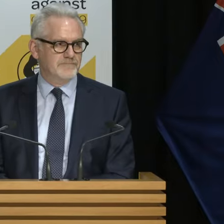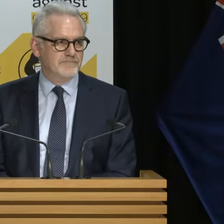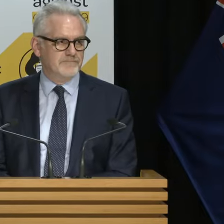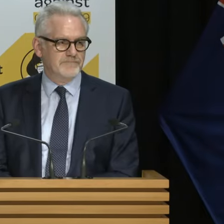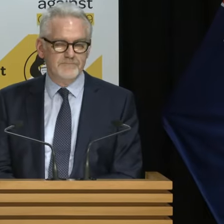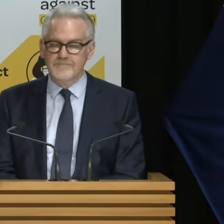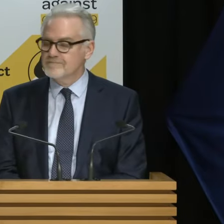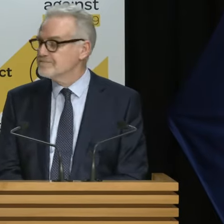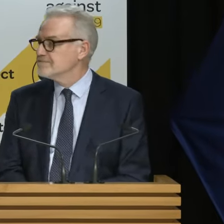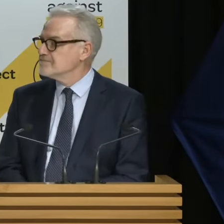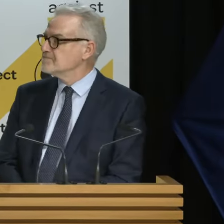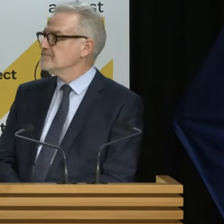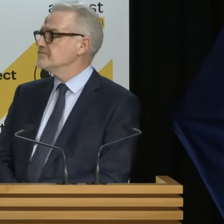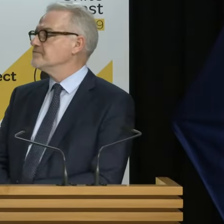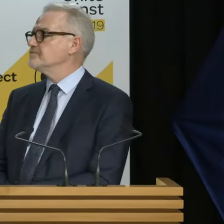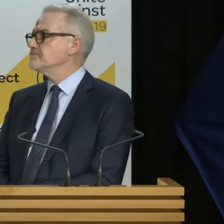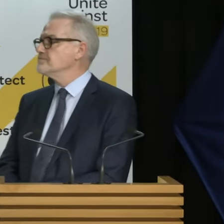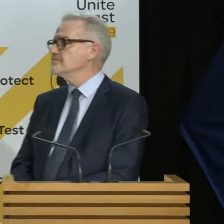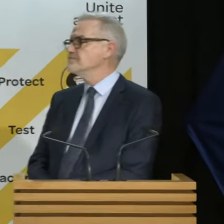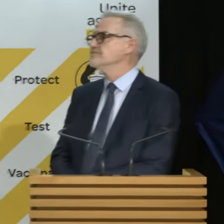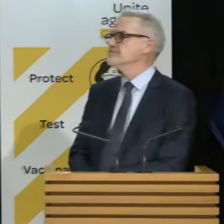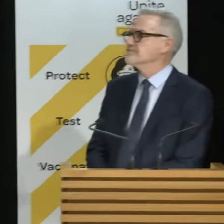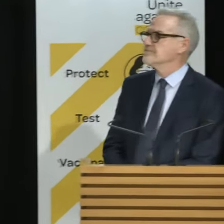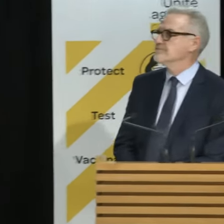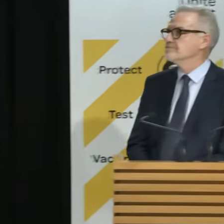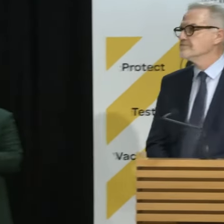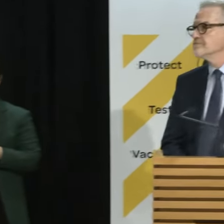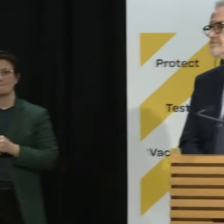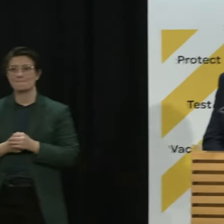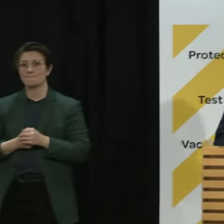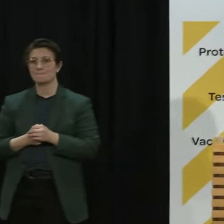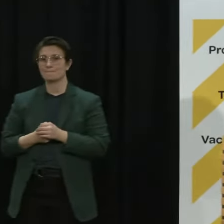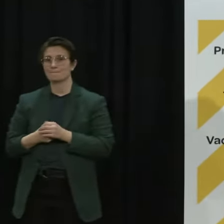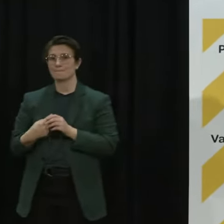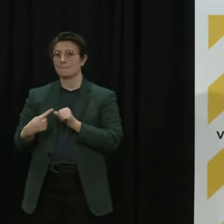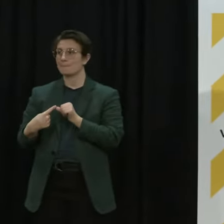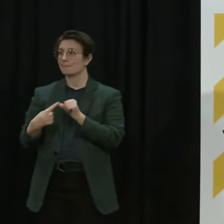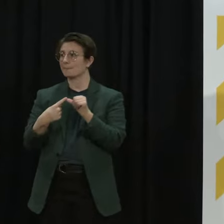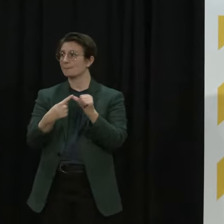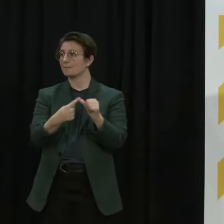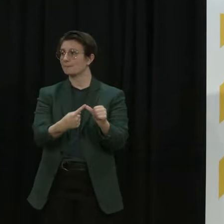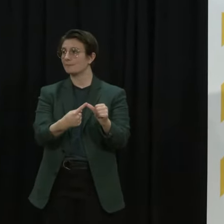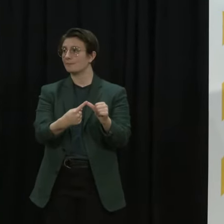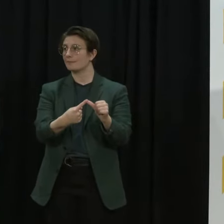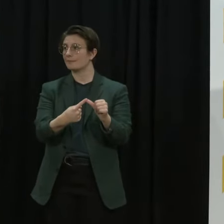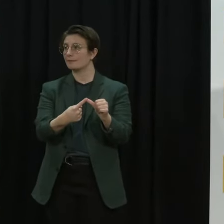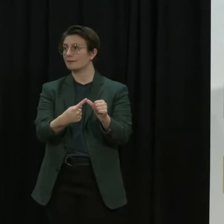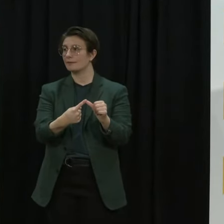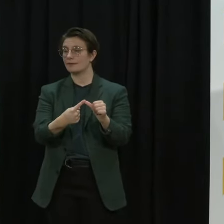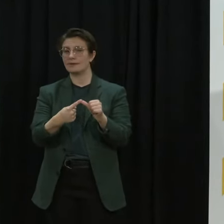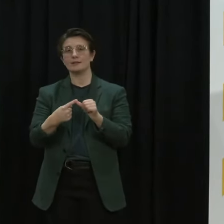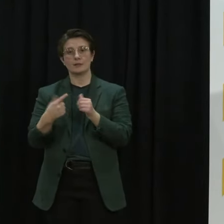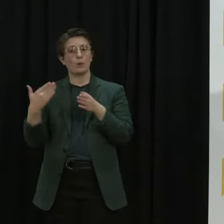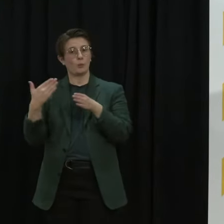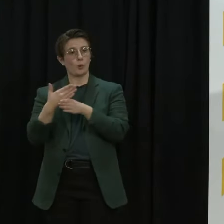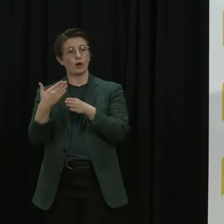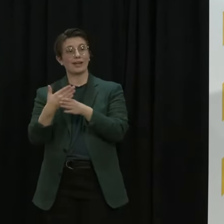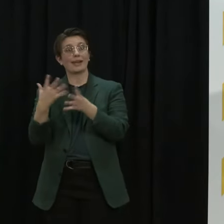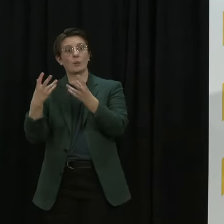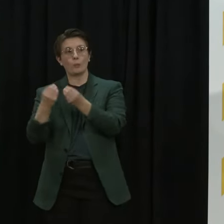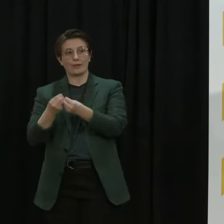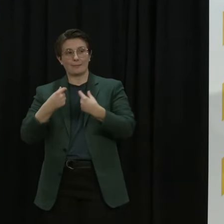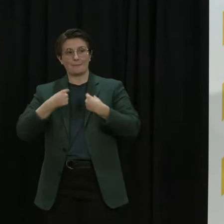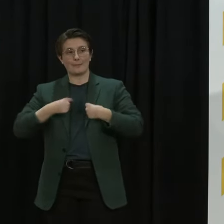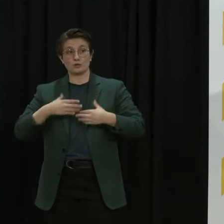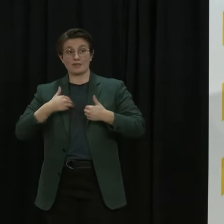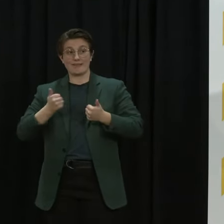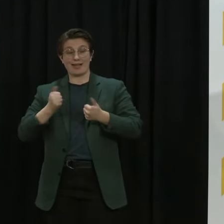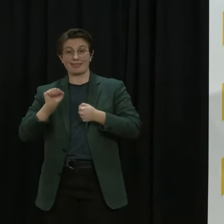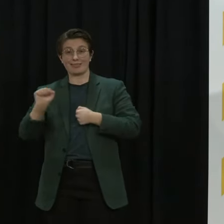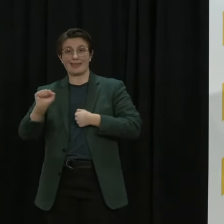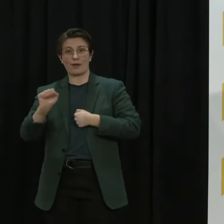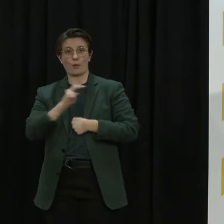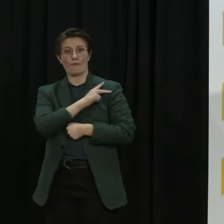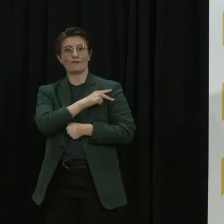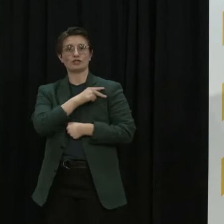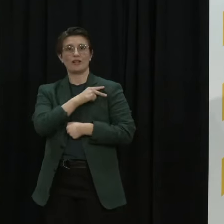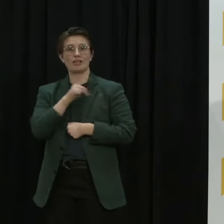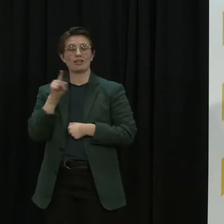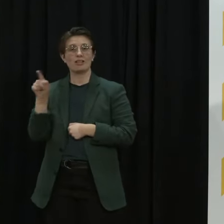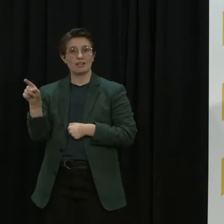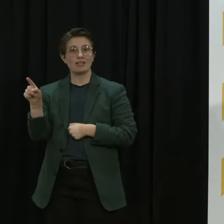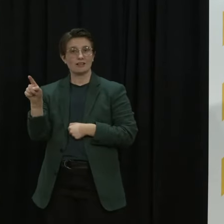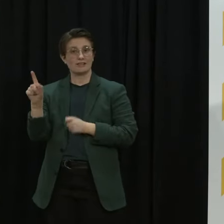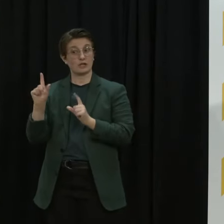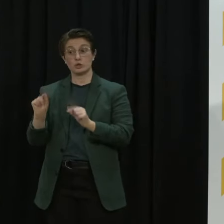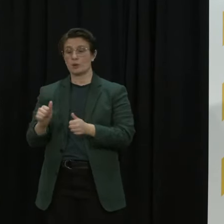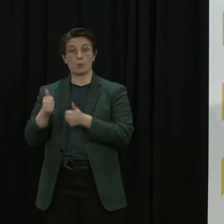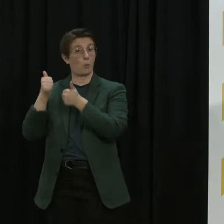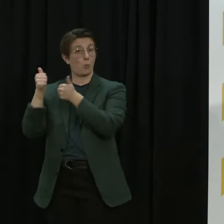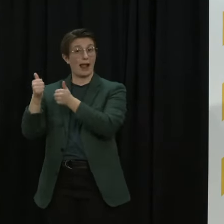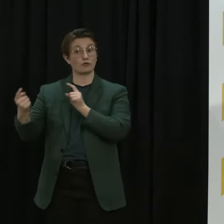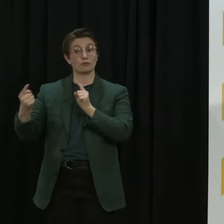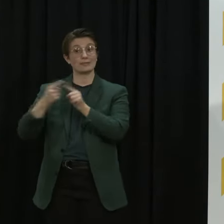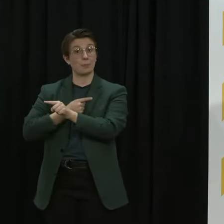for quite a while.